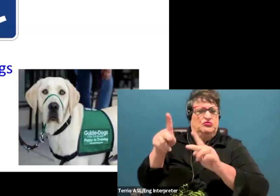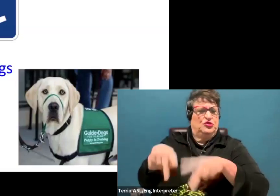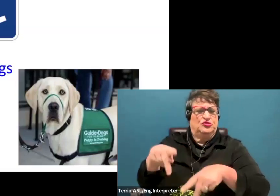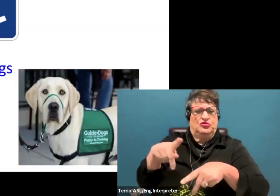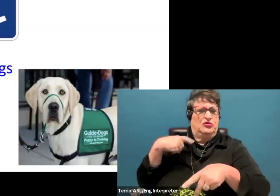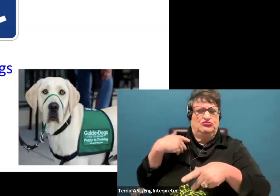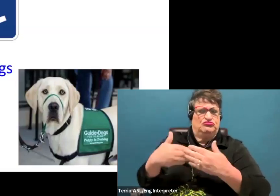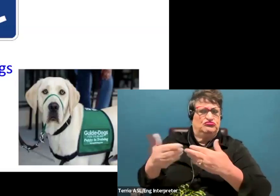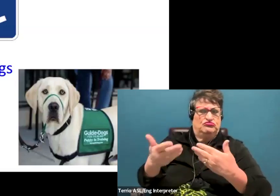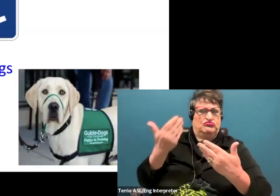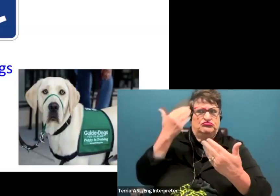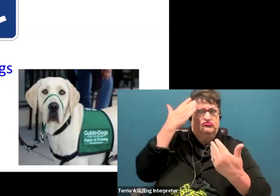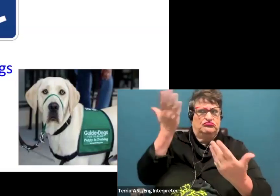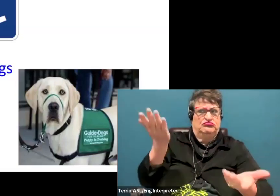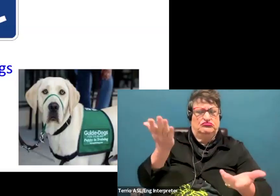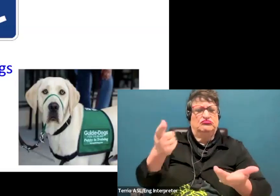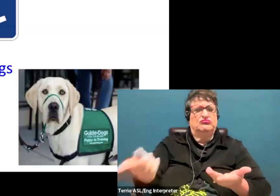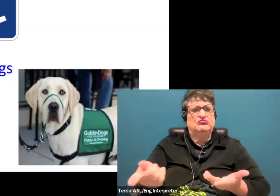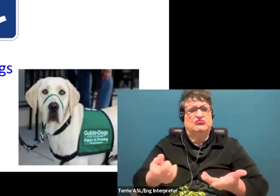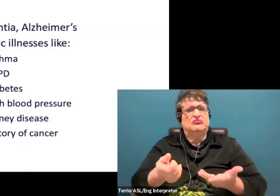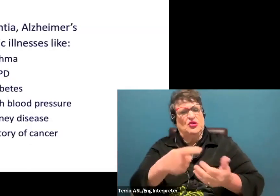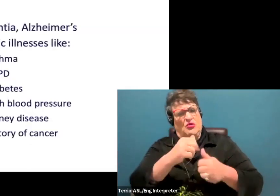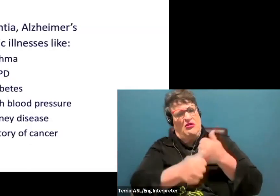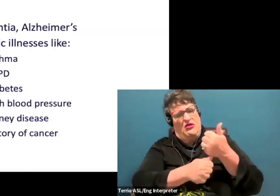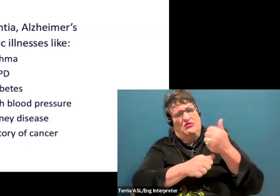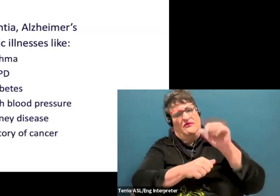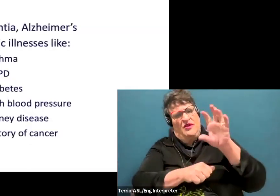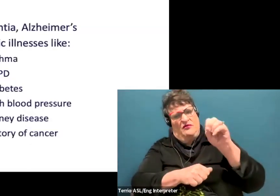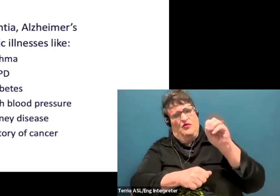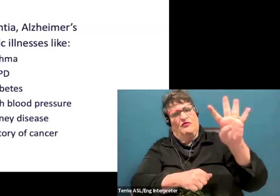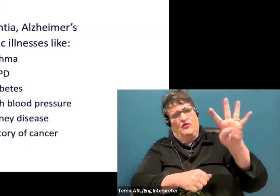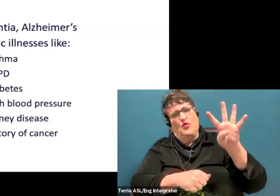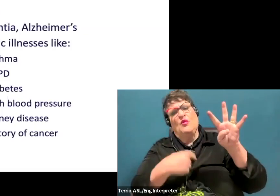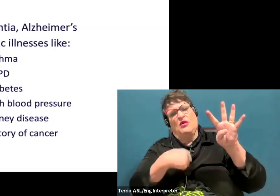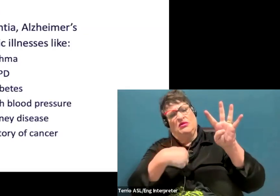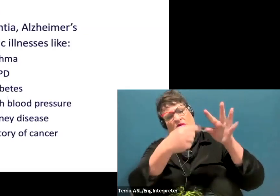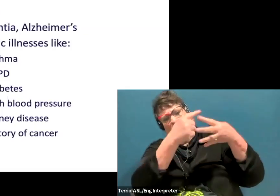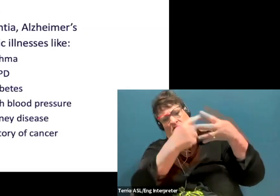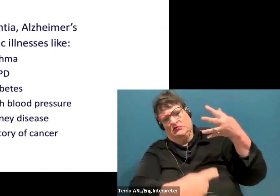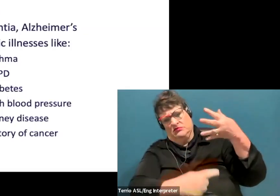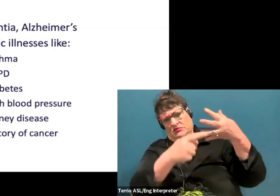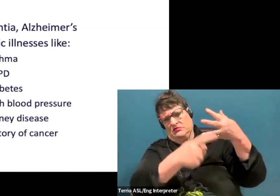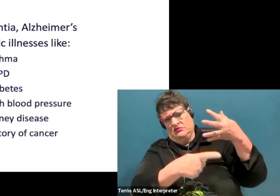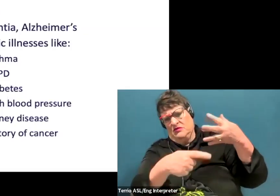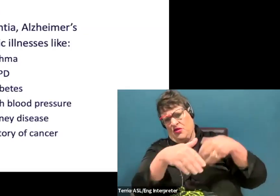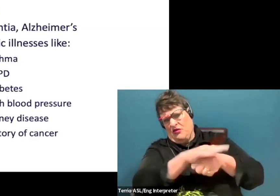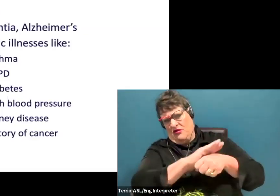Section 504. Next slide, please. So clients with disabilities